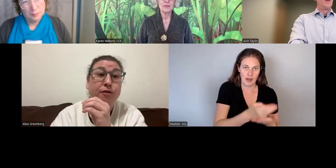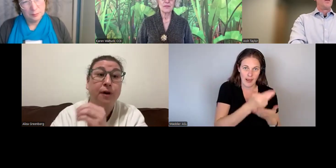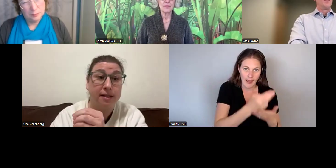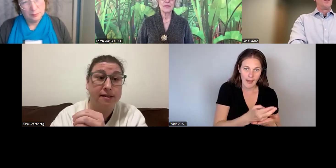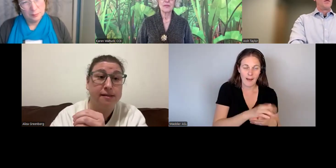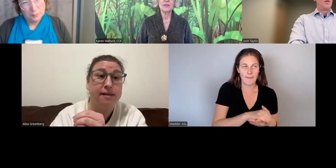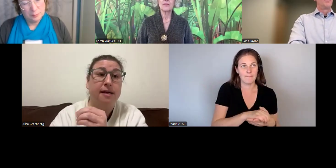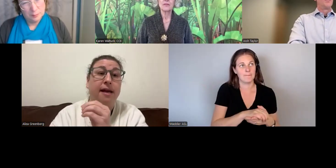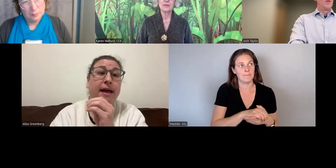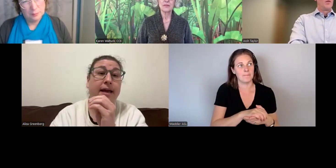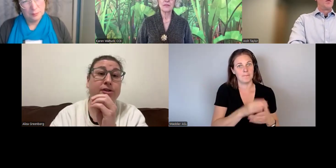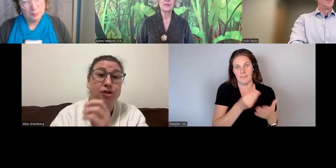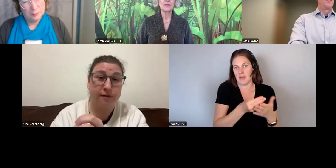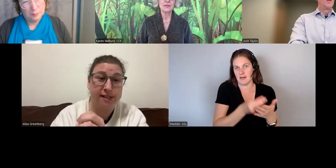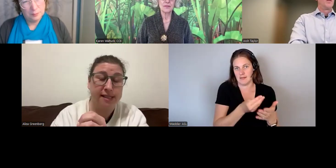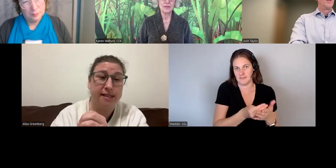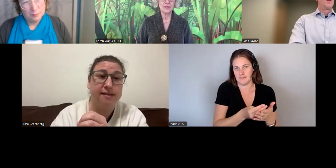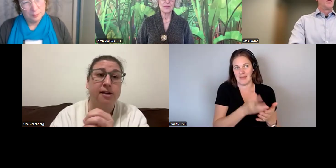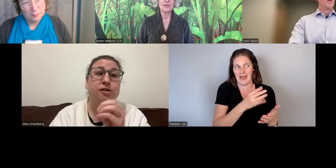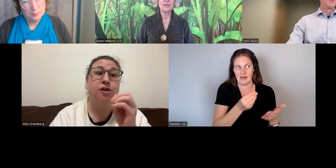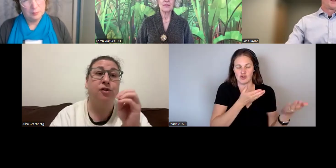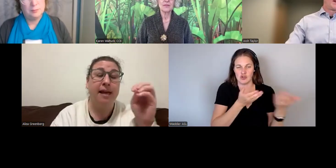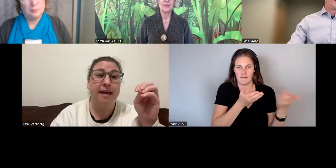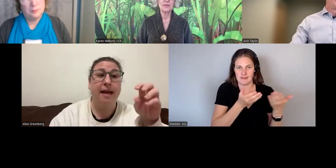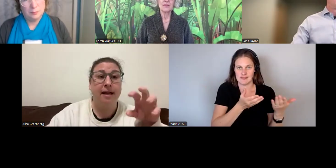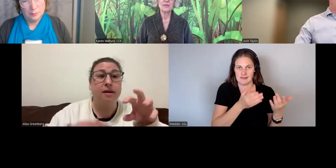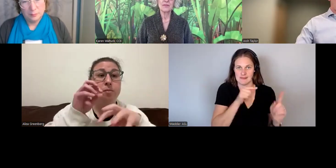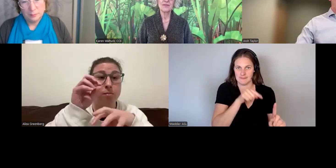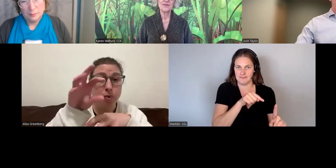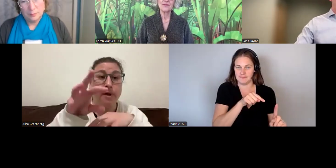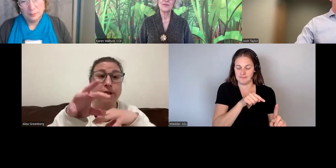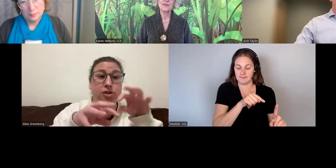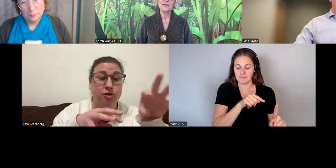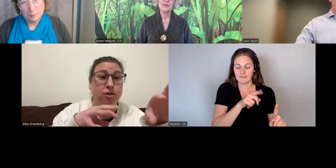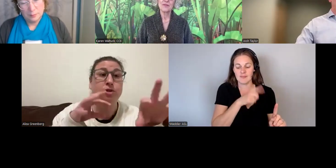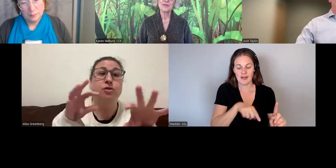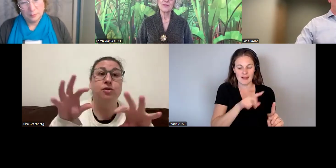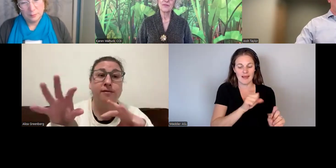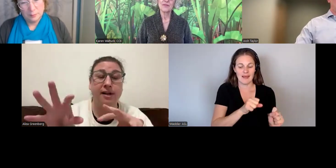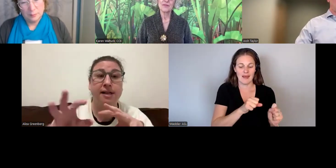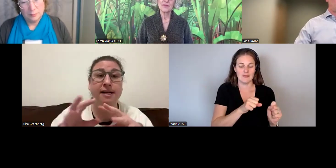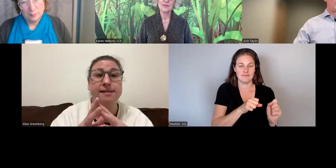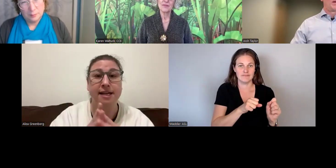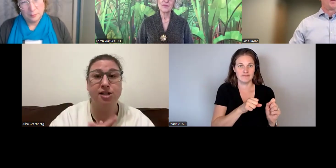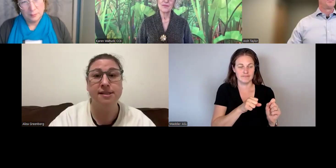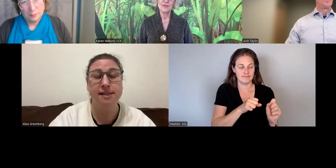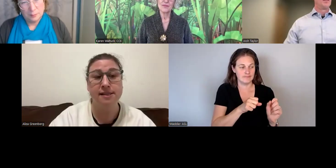funds and services. So they can point you to the various agencies